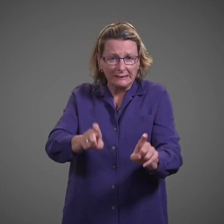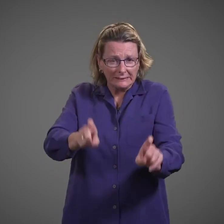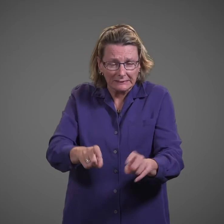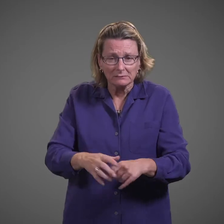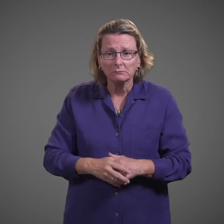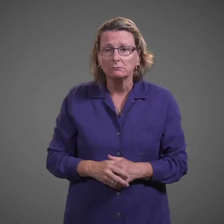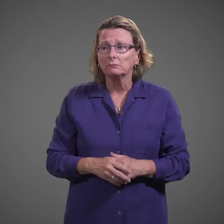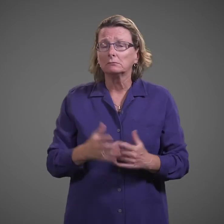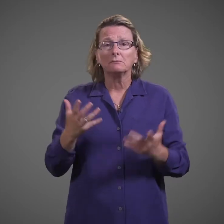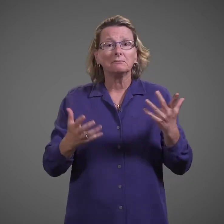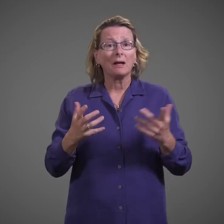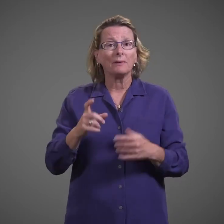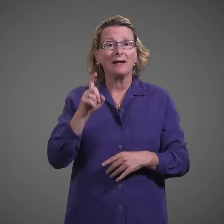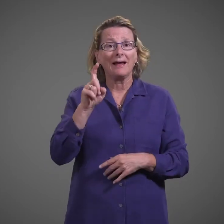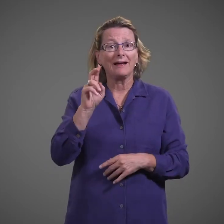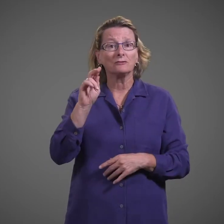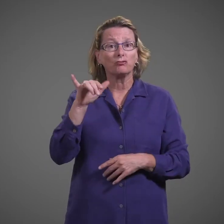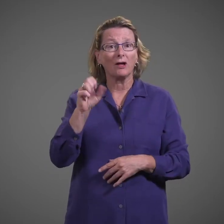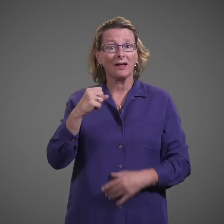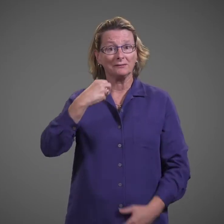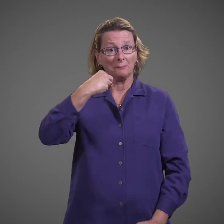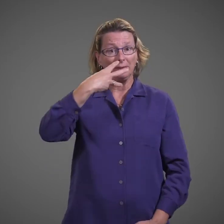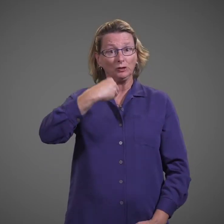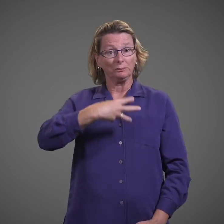to be tested, and possibly x rays too.